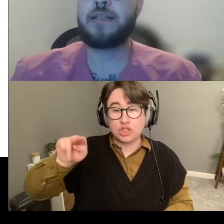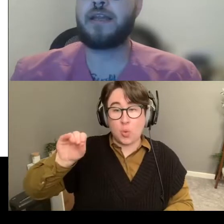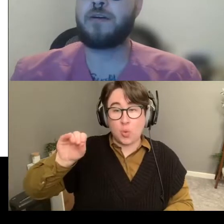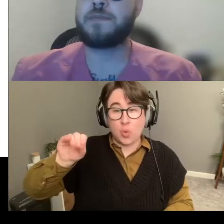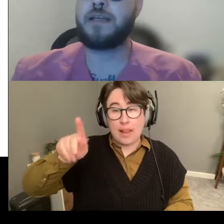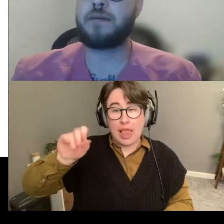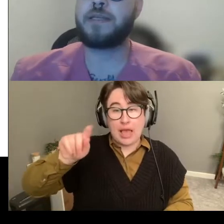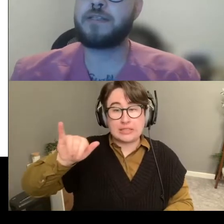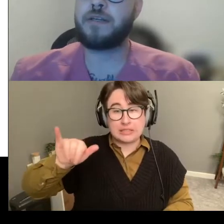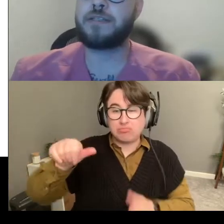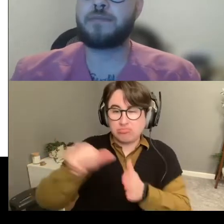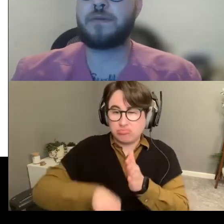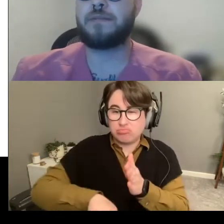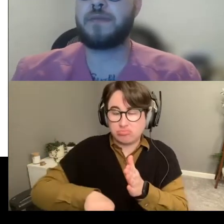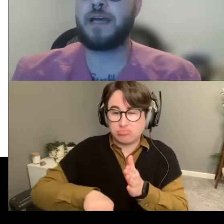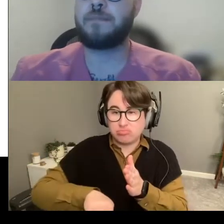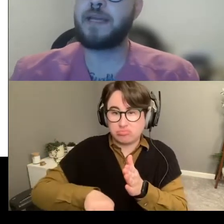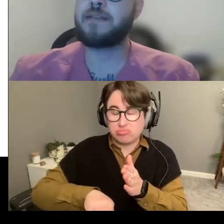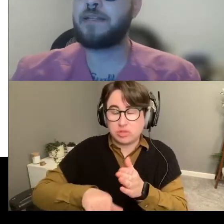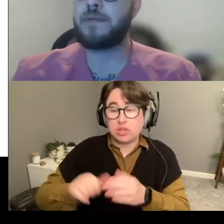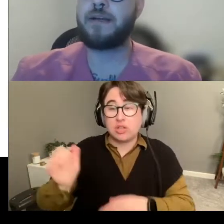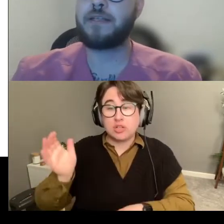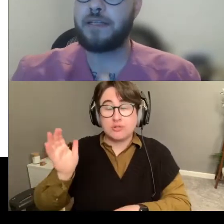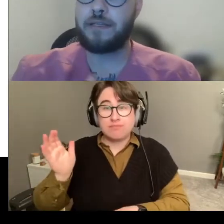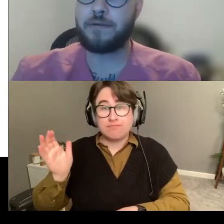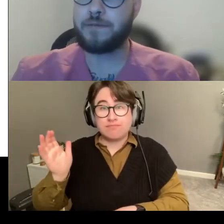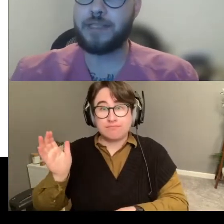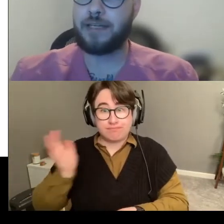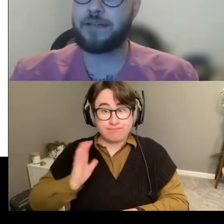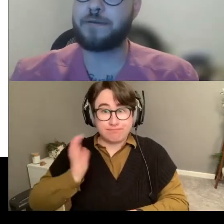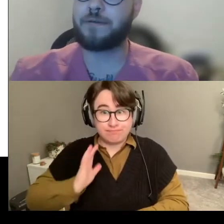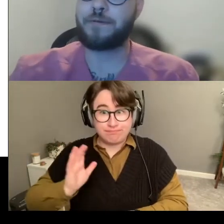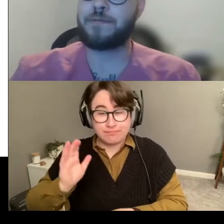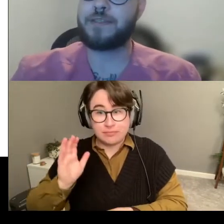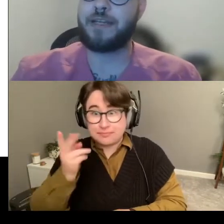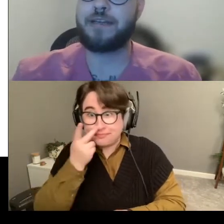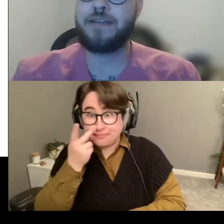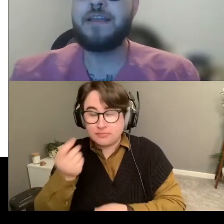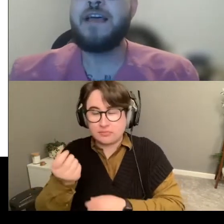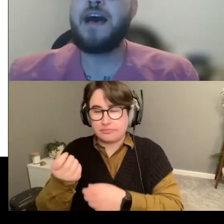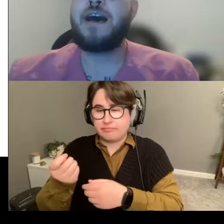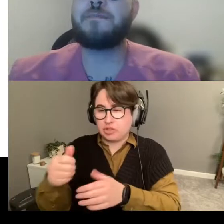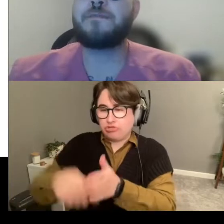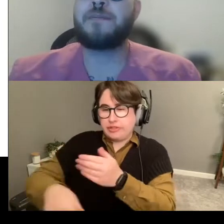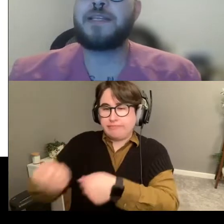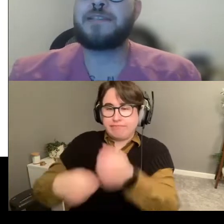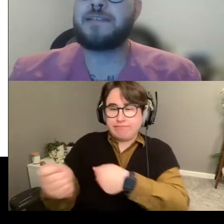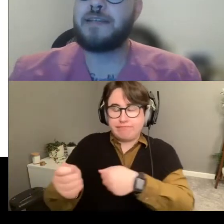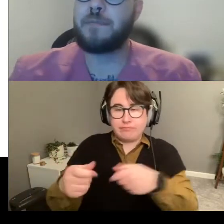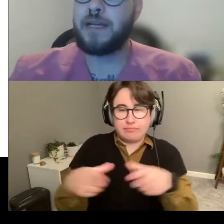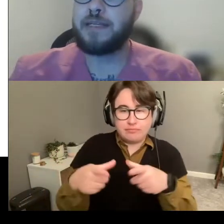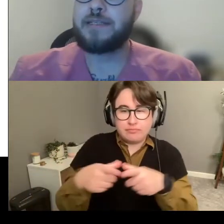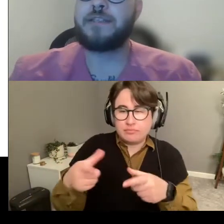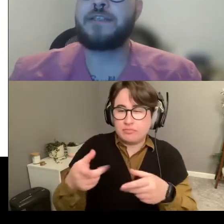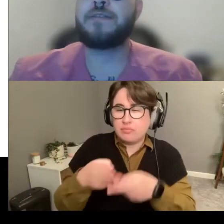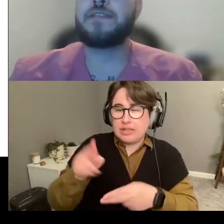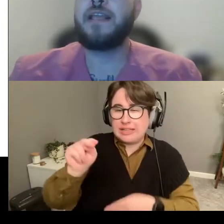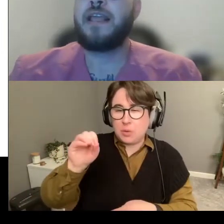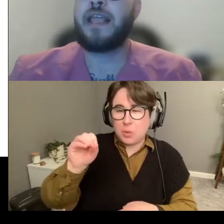that helps construct what medically we call a neovagina or new vagina from existing body tissues,